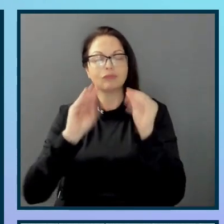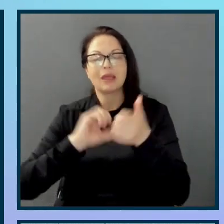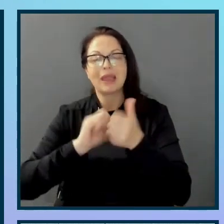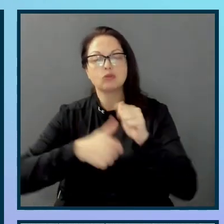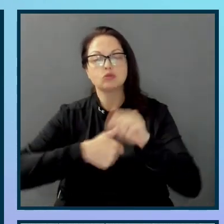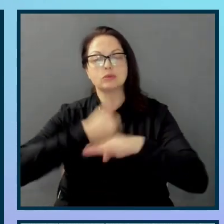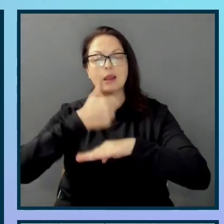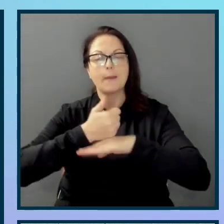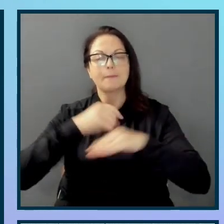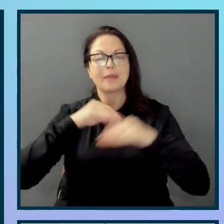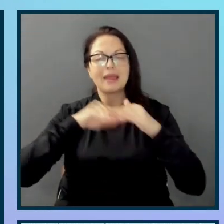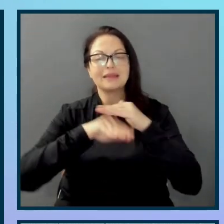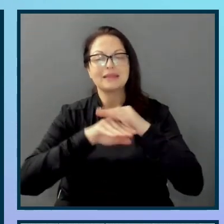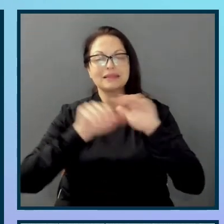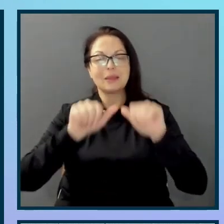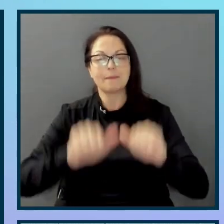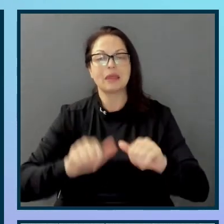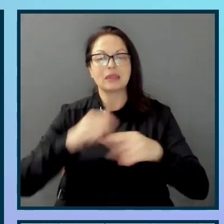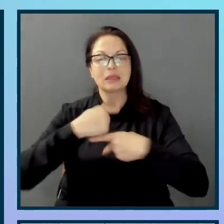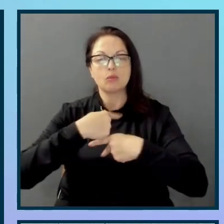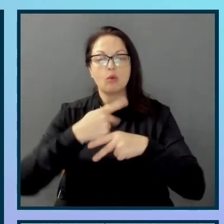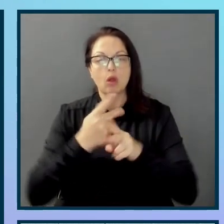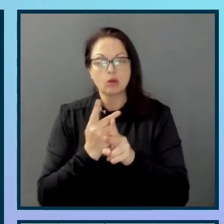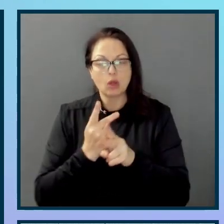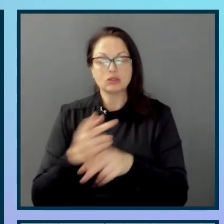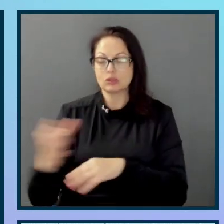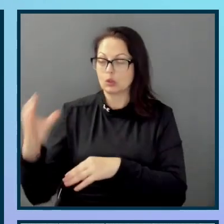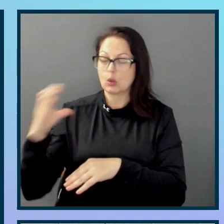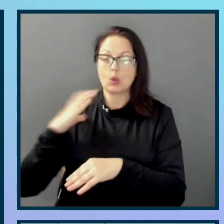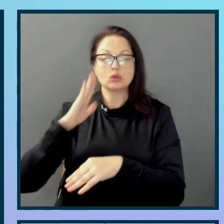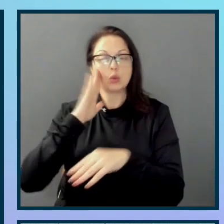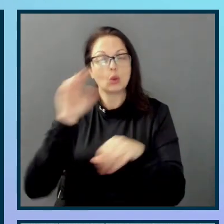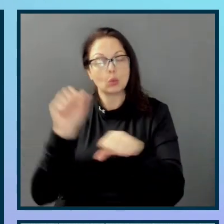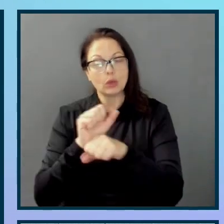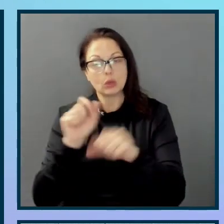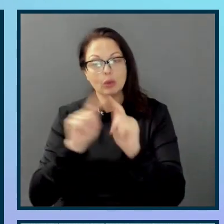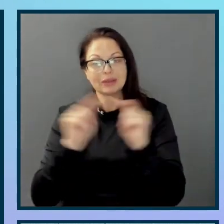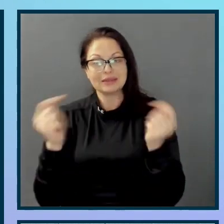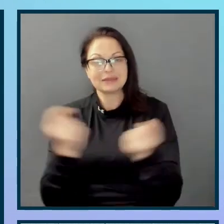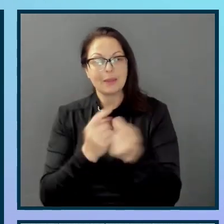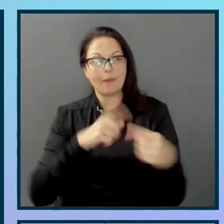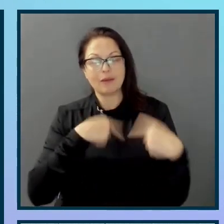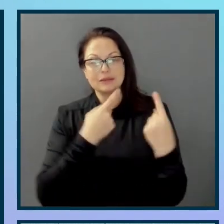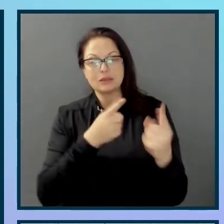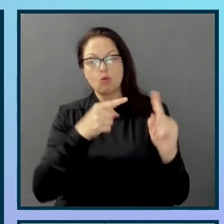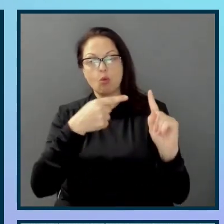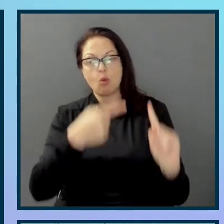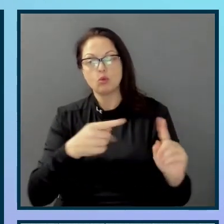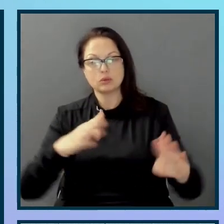The coach will work with the team until they reach certain milestones. And ultimately, become self-sufficient.